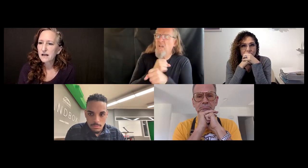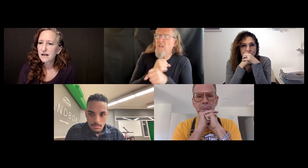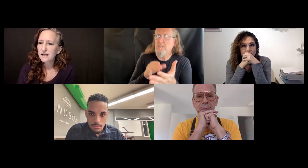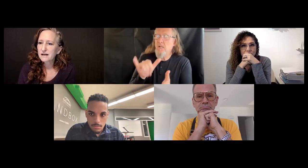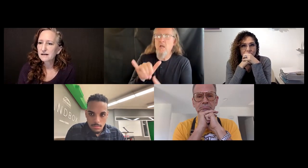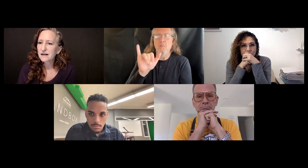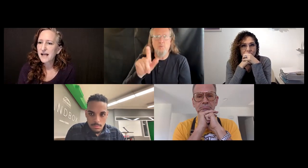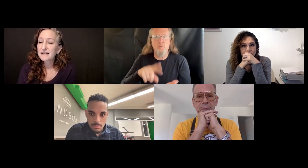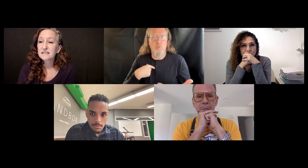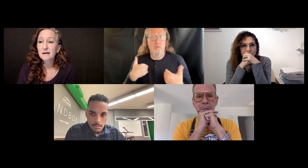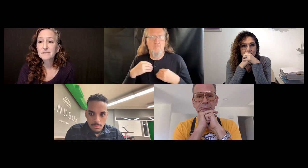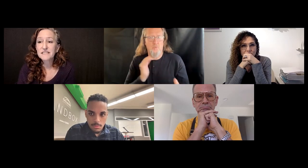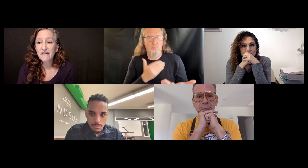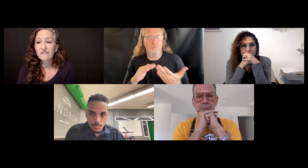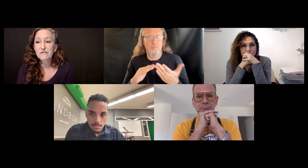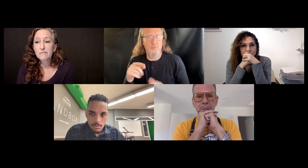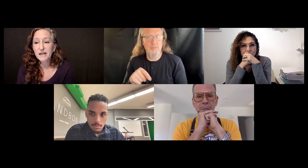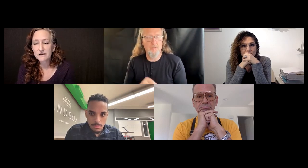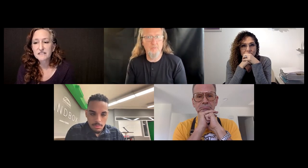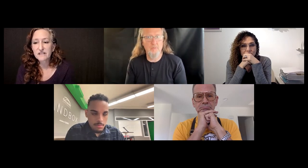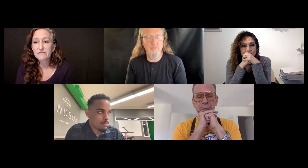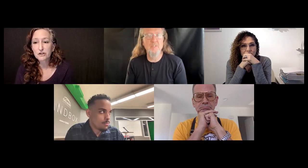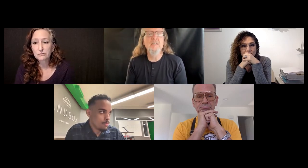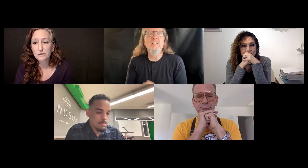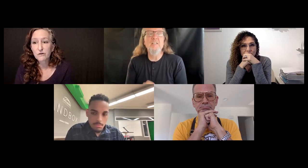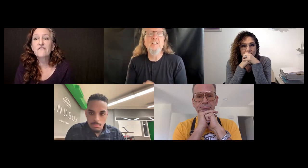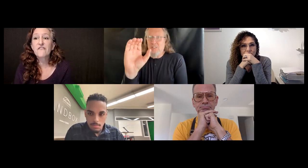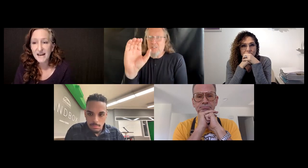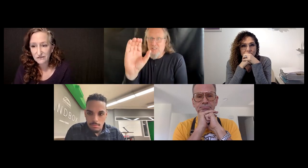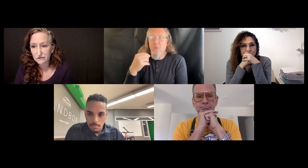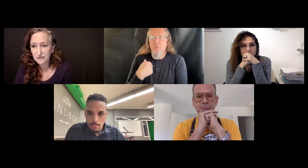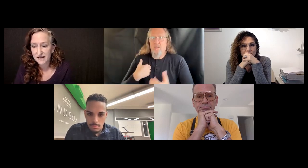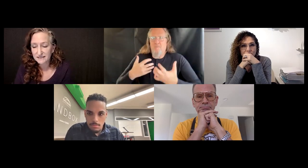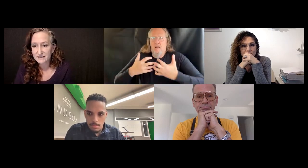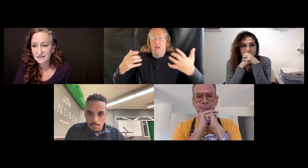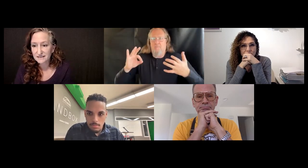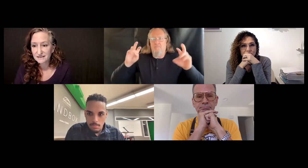And some deaf parents of deaf children will fight those classes.